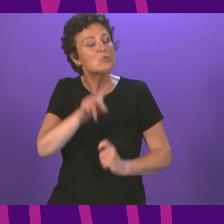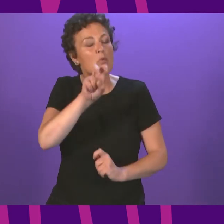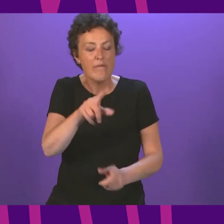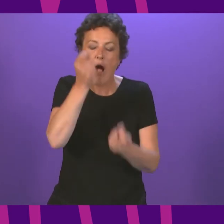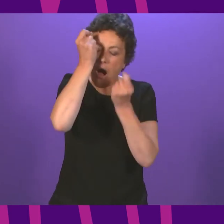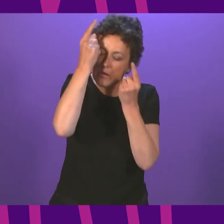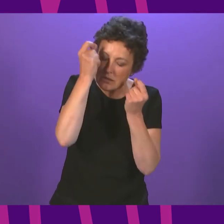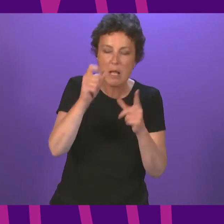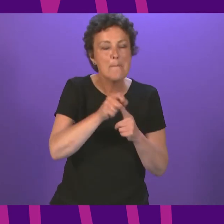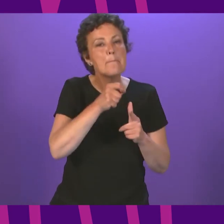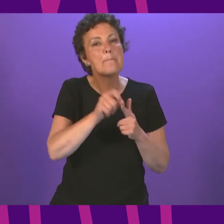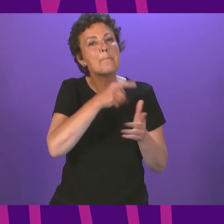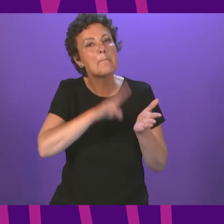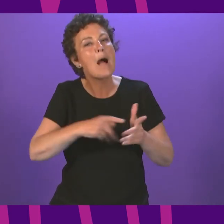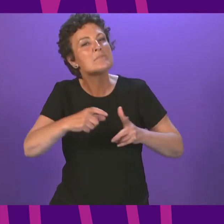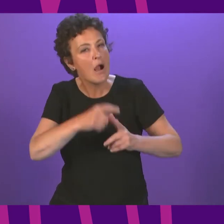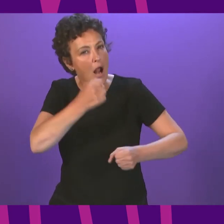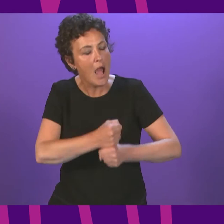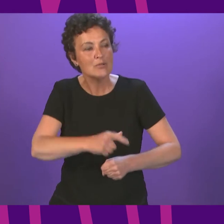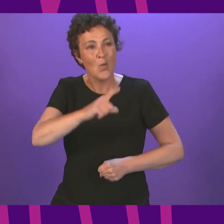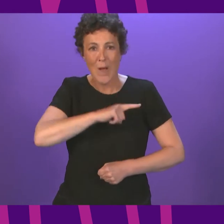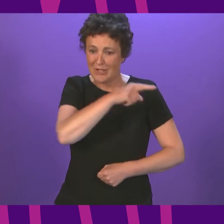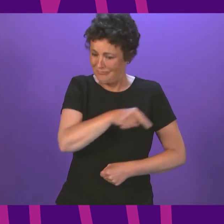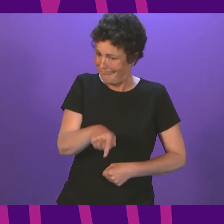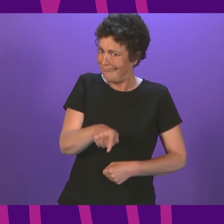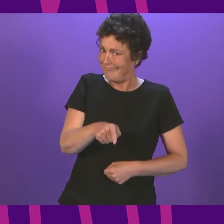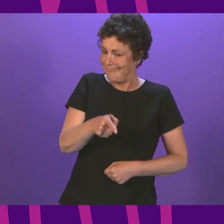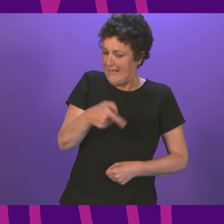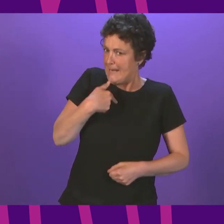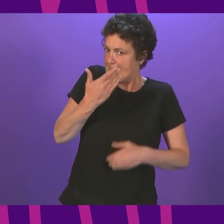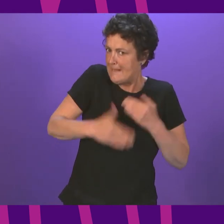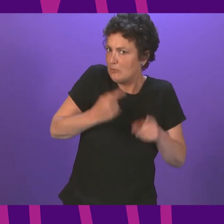that Pam Duncan-Glancy is concerned that amendment 5 does not pick up the reporting requirement